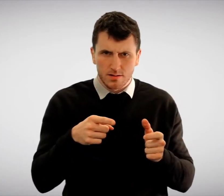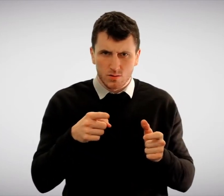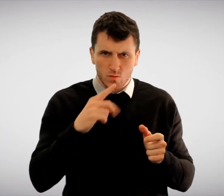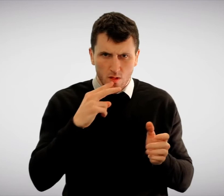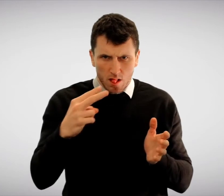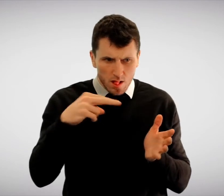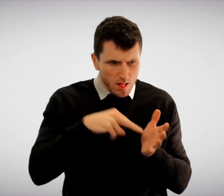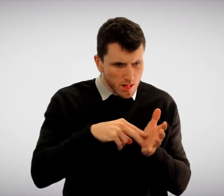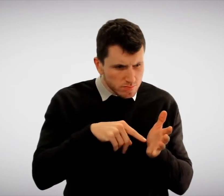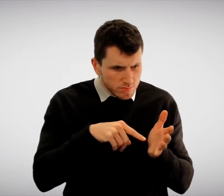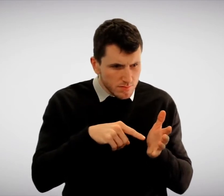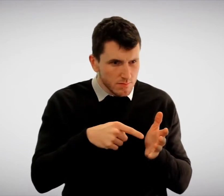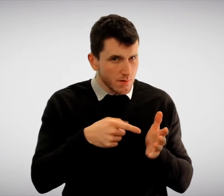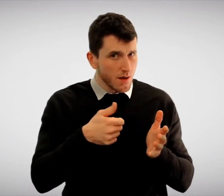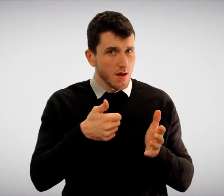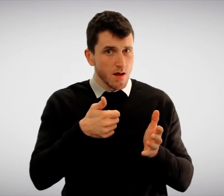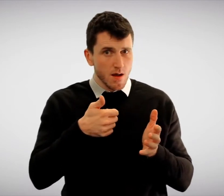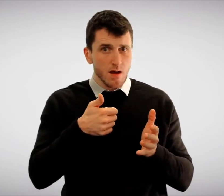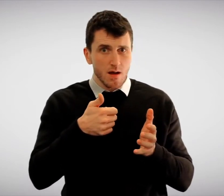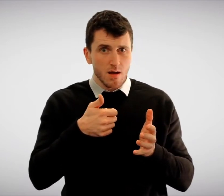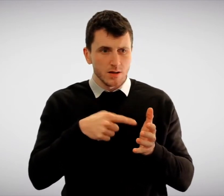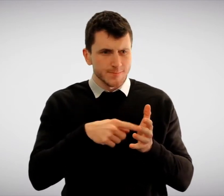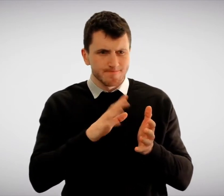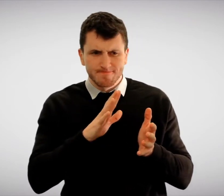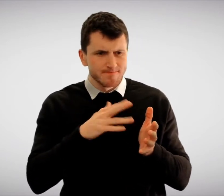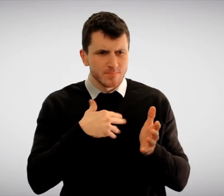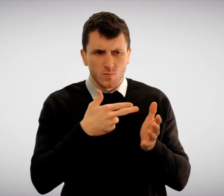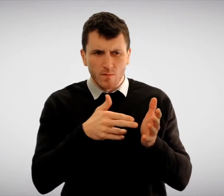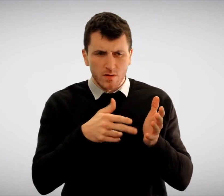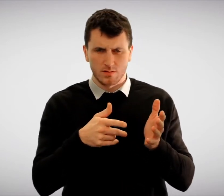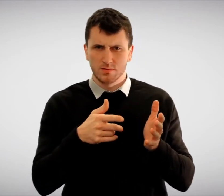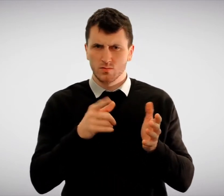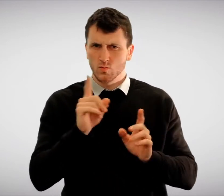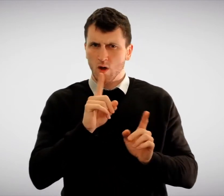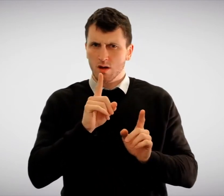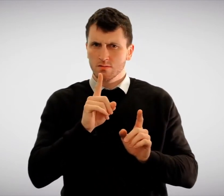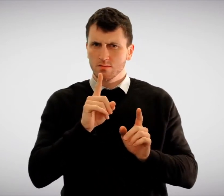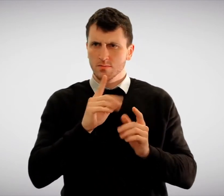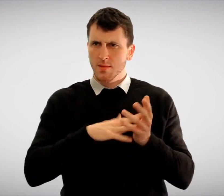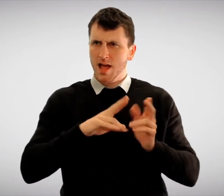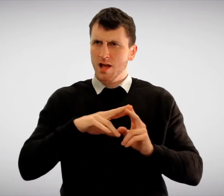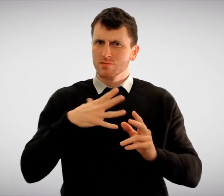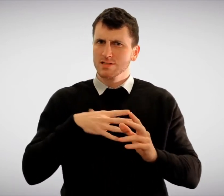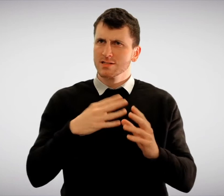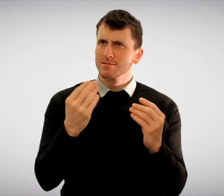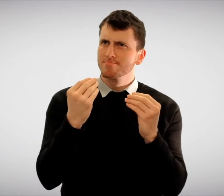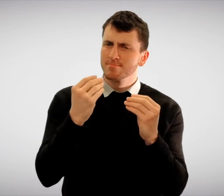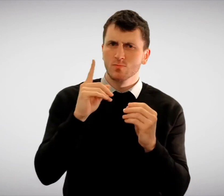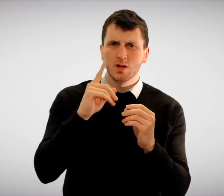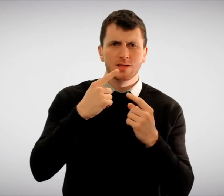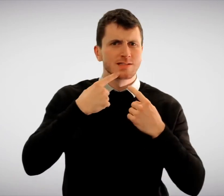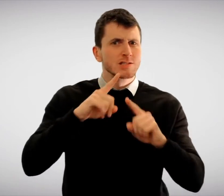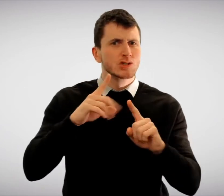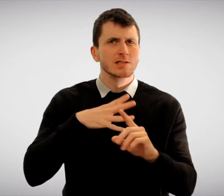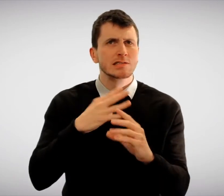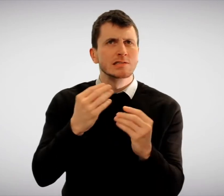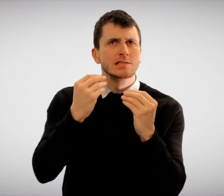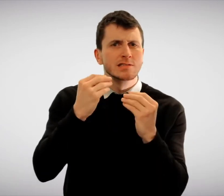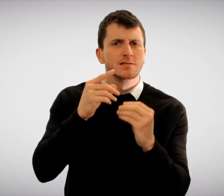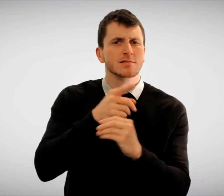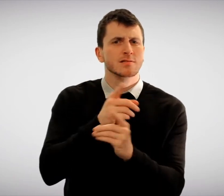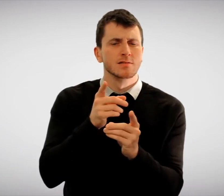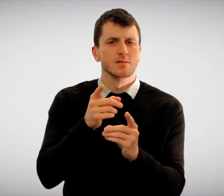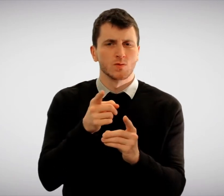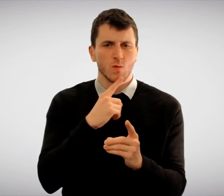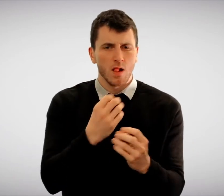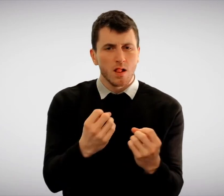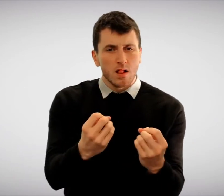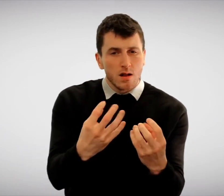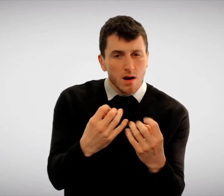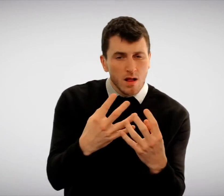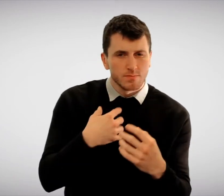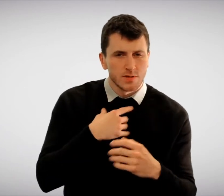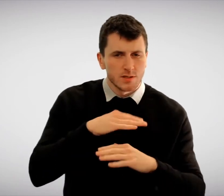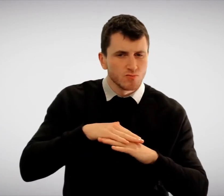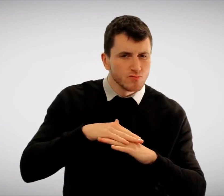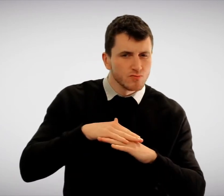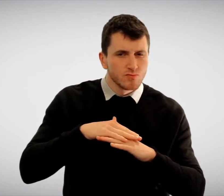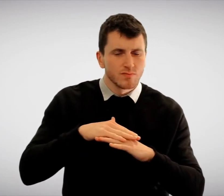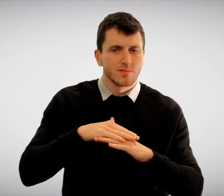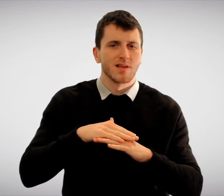They advise us on training pack content, helping us understand what parents and teachers need to know.